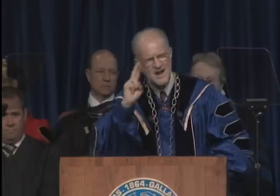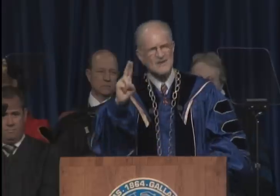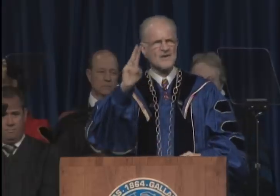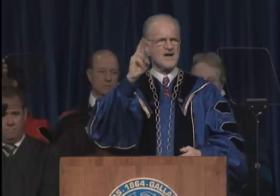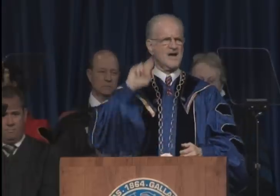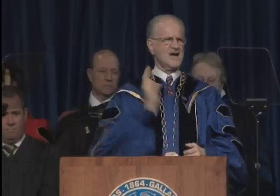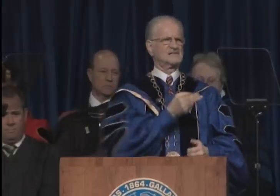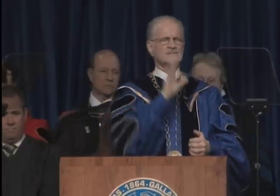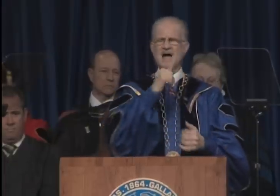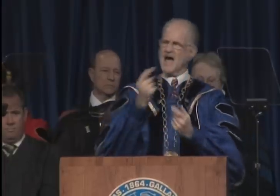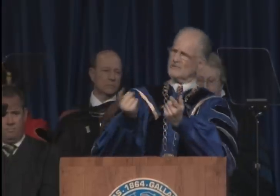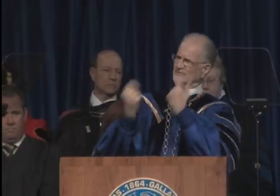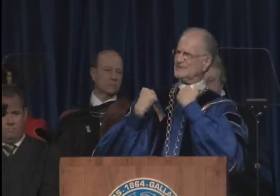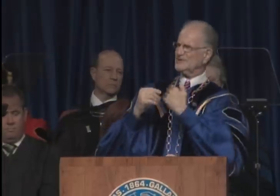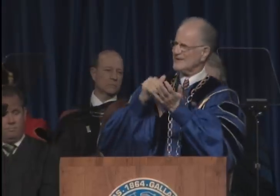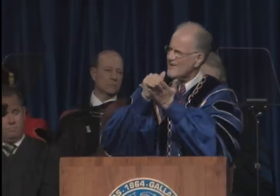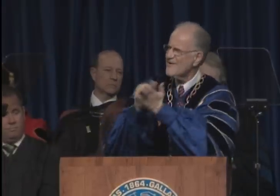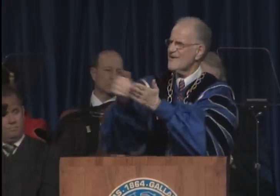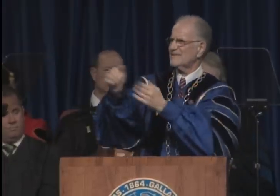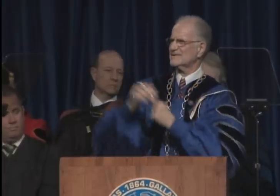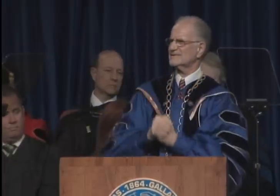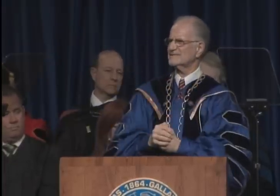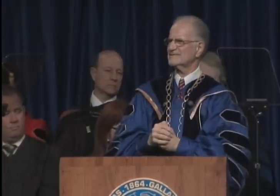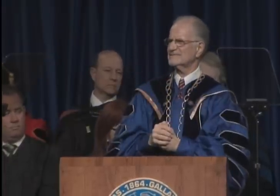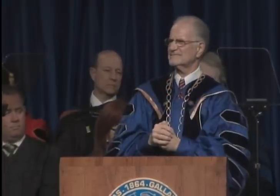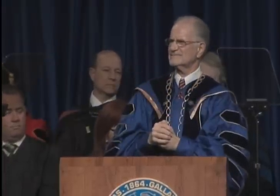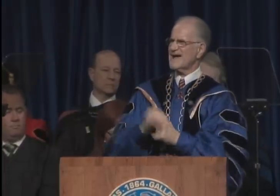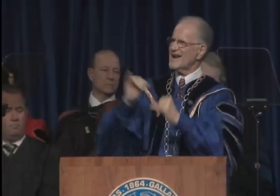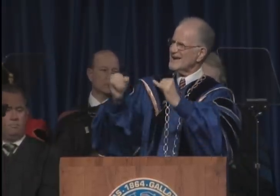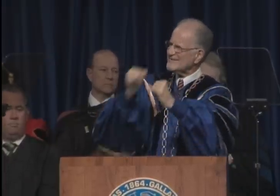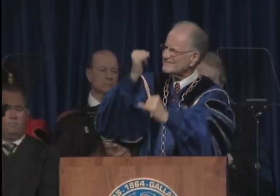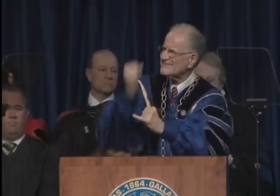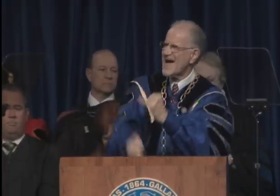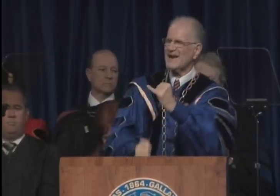Honor us by returning often.